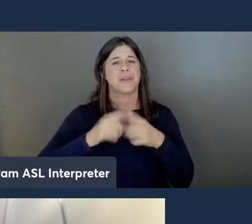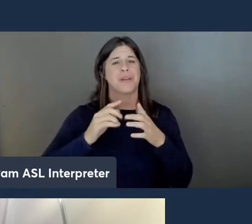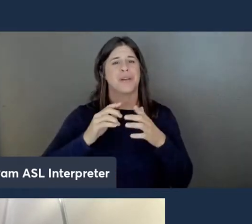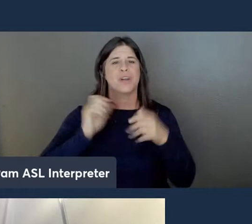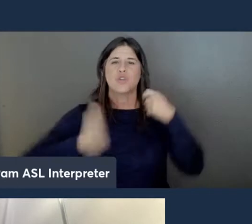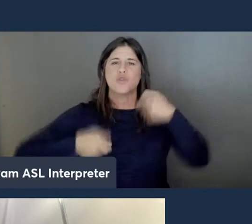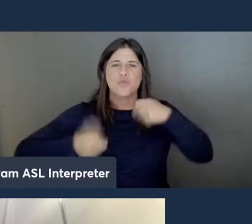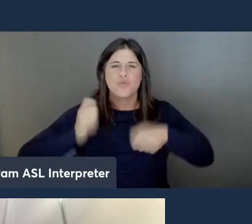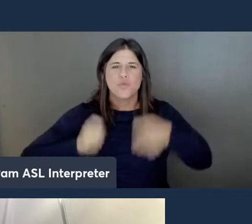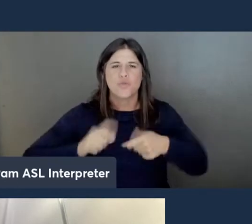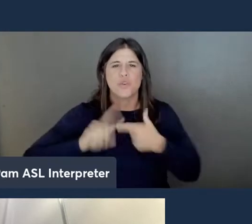A new instance type.